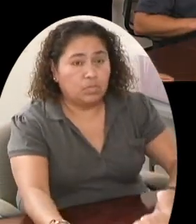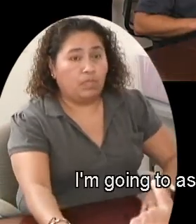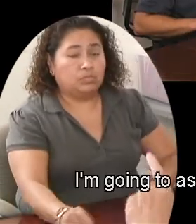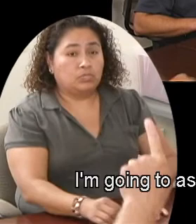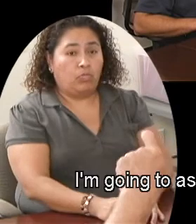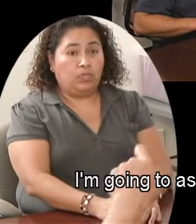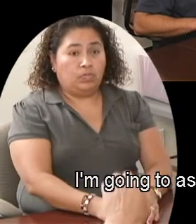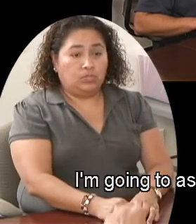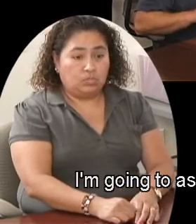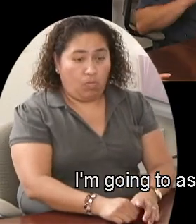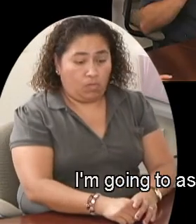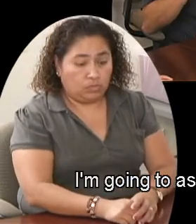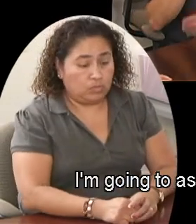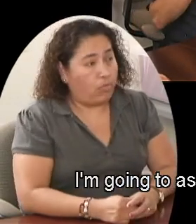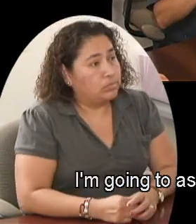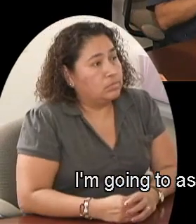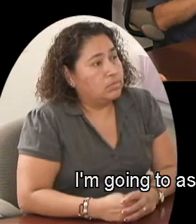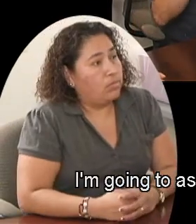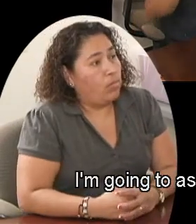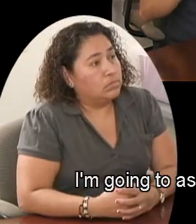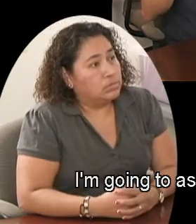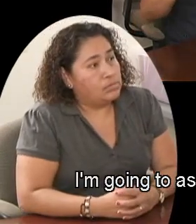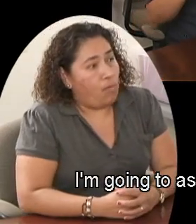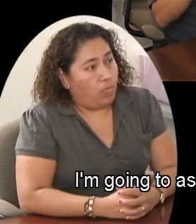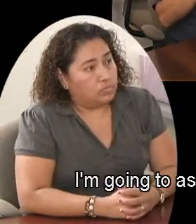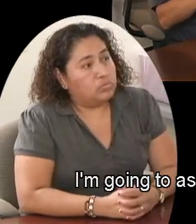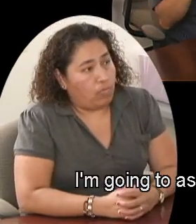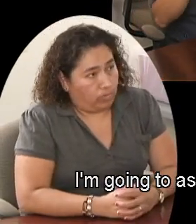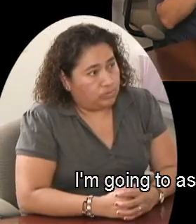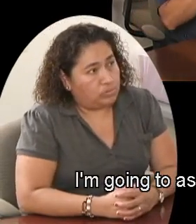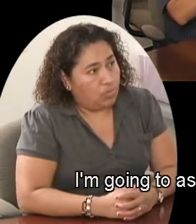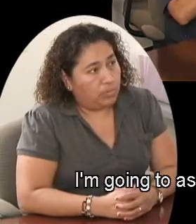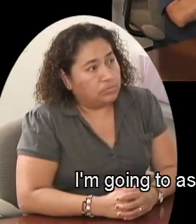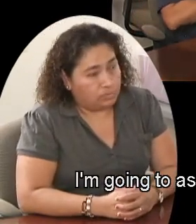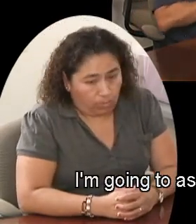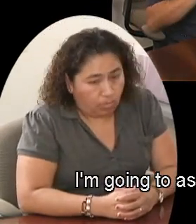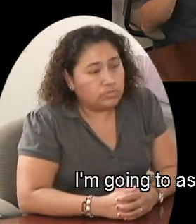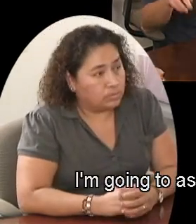I'm going to ask you questions, OK?